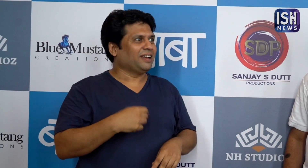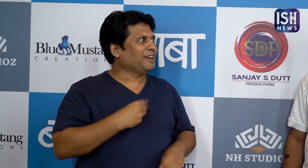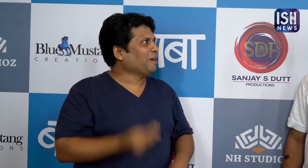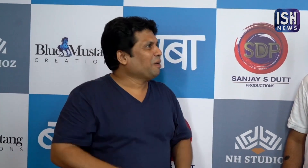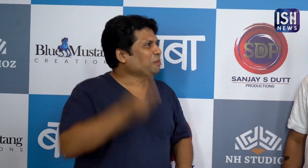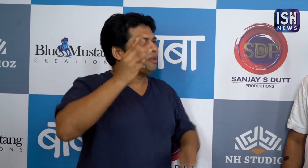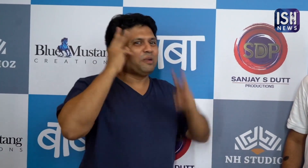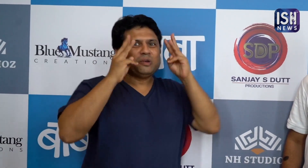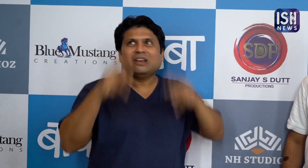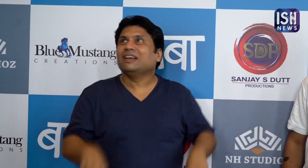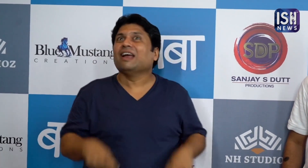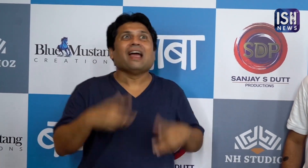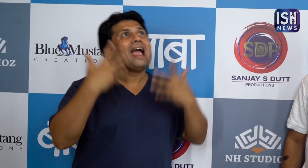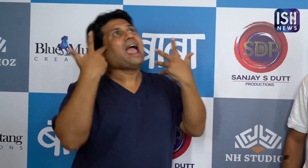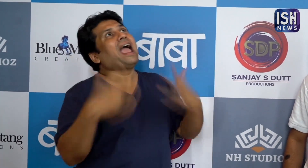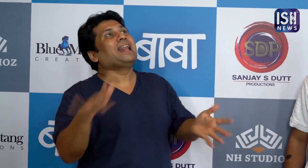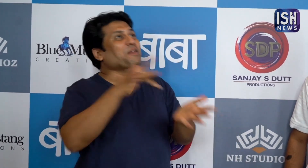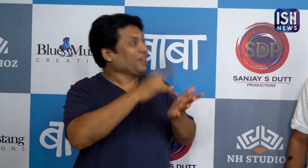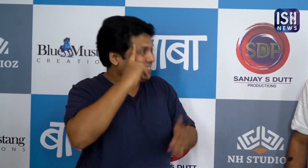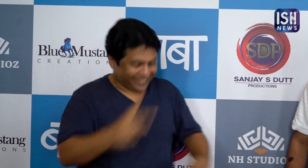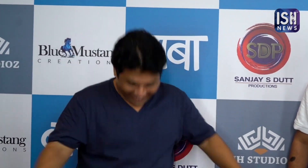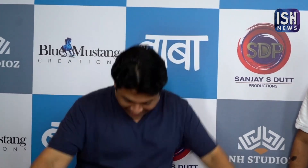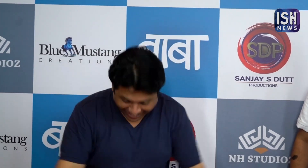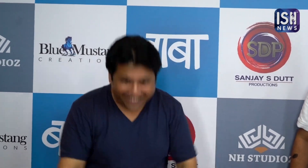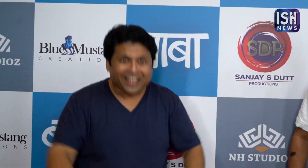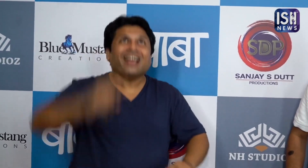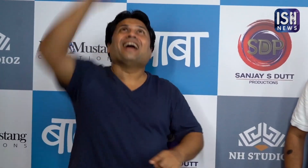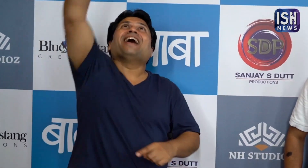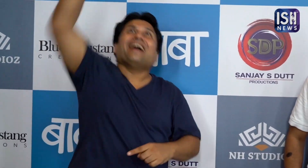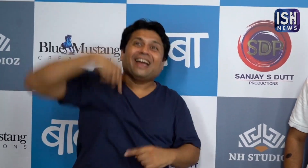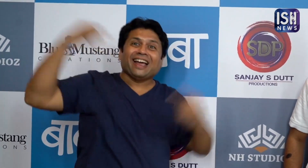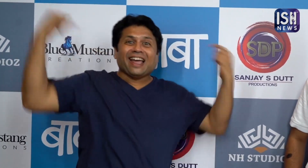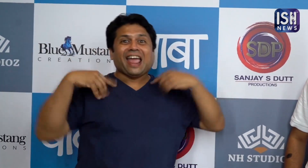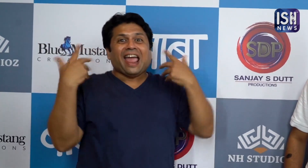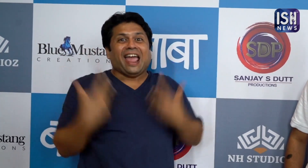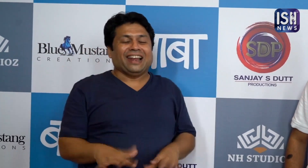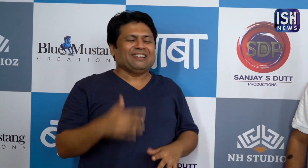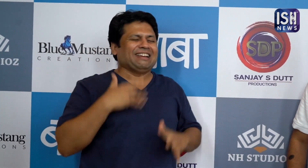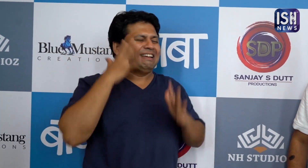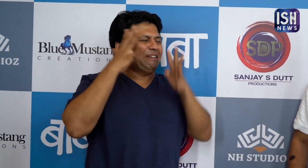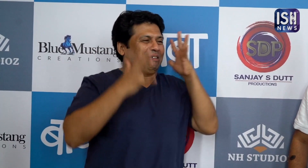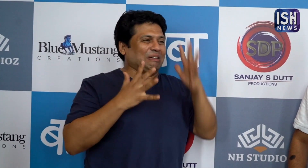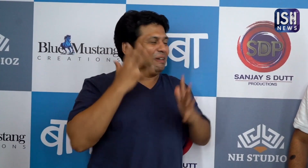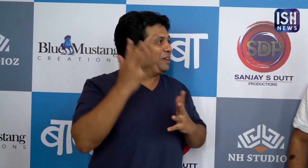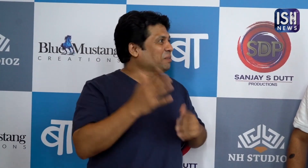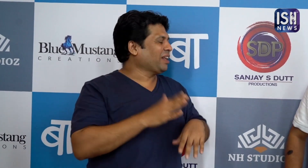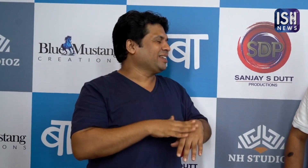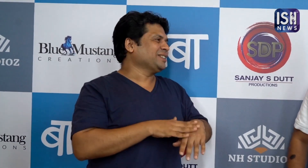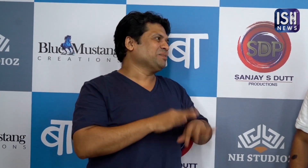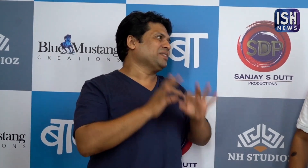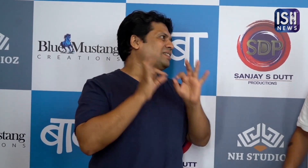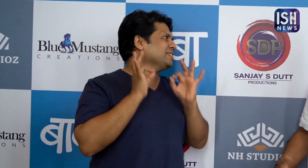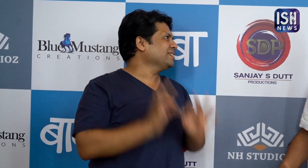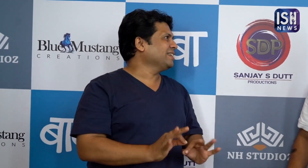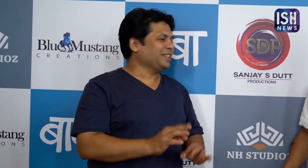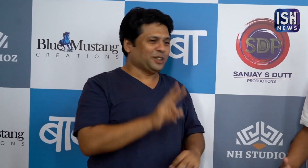I was even more worried as I felt that they could come from anywhere. I was very worried but I had a wonderful experience.